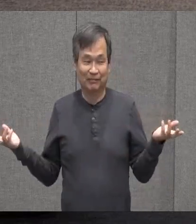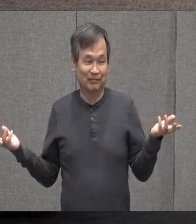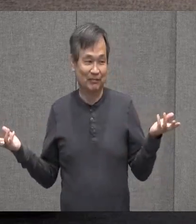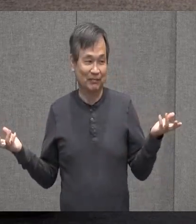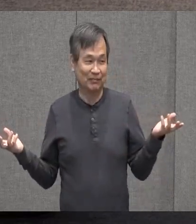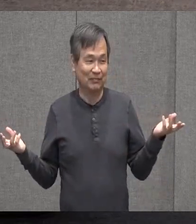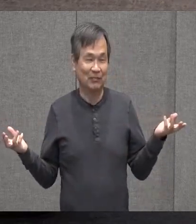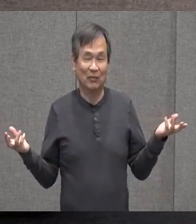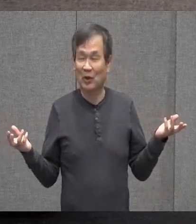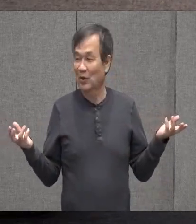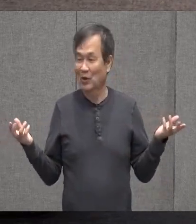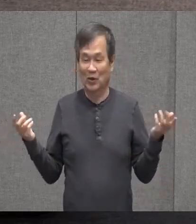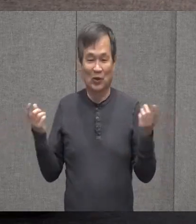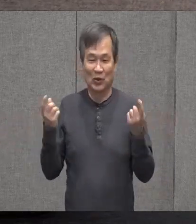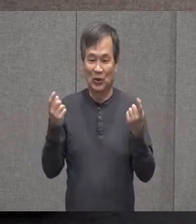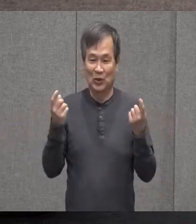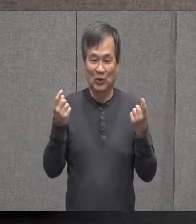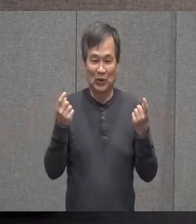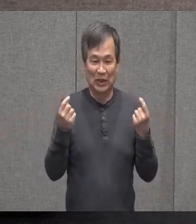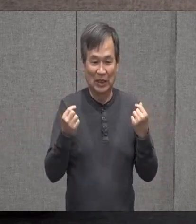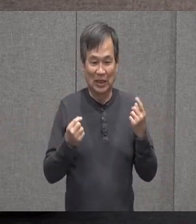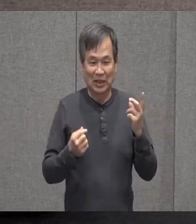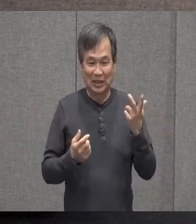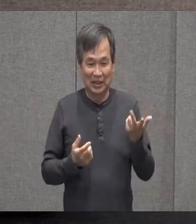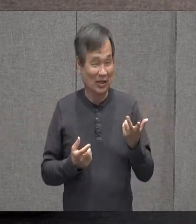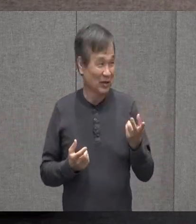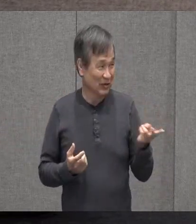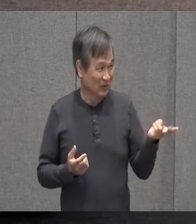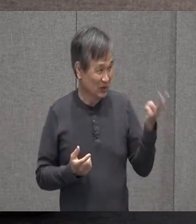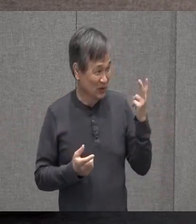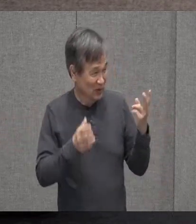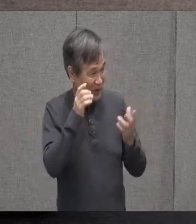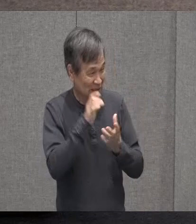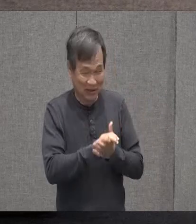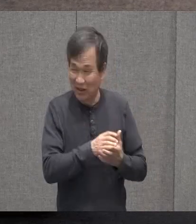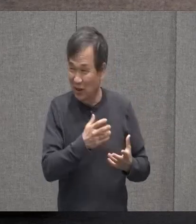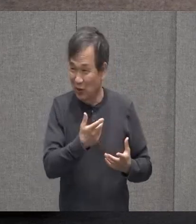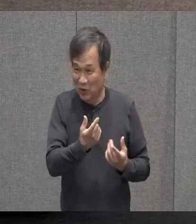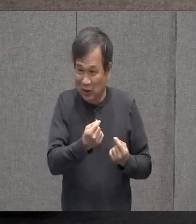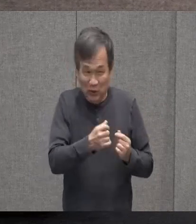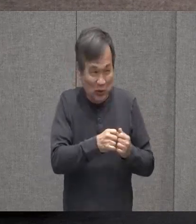"Just what use does one Mr. Haktak have for another?" Mr. Haktak said angrily.